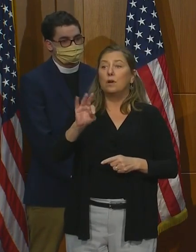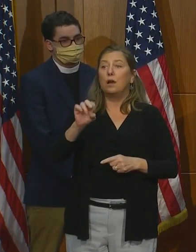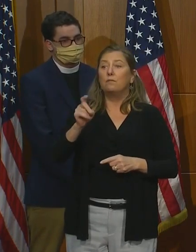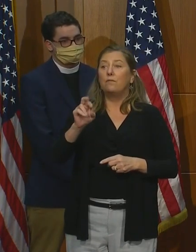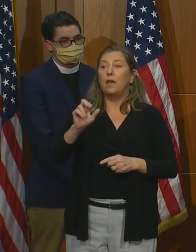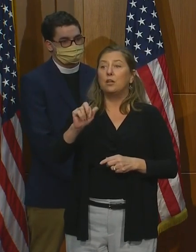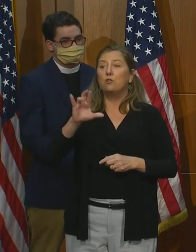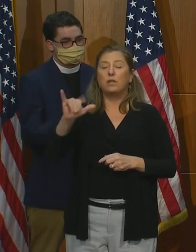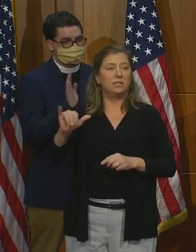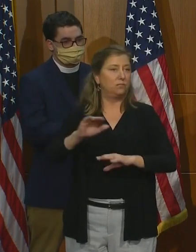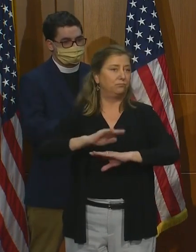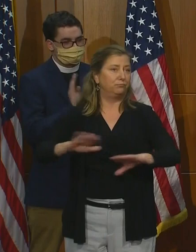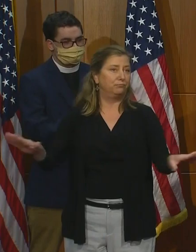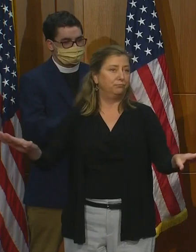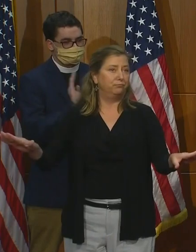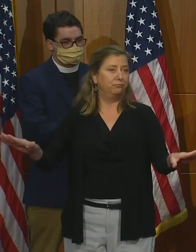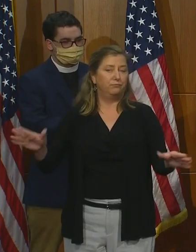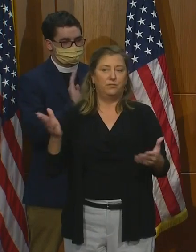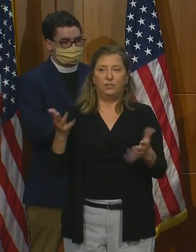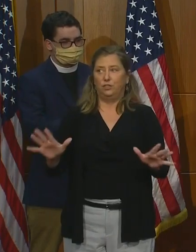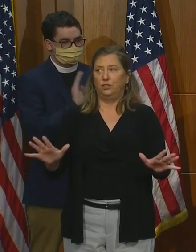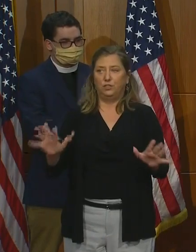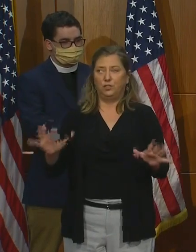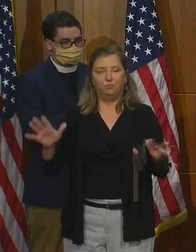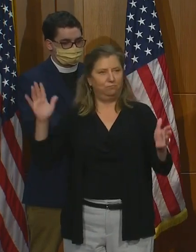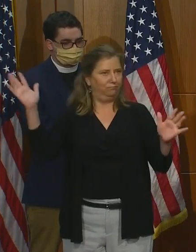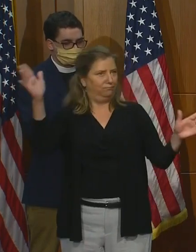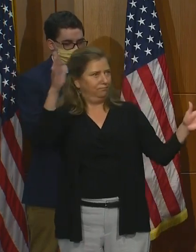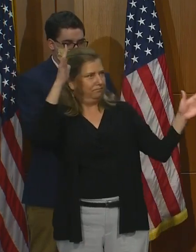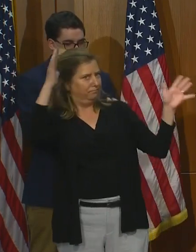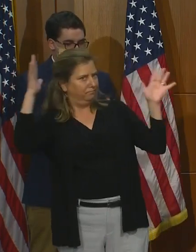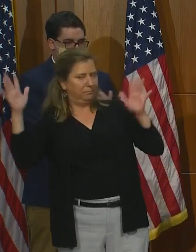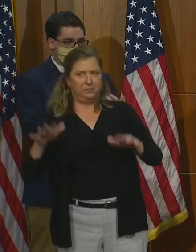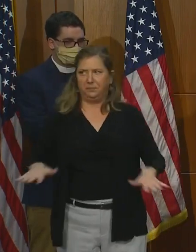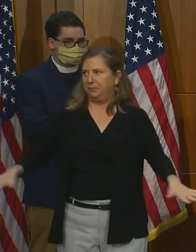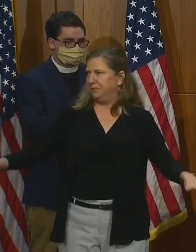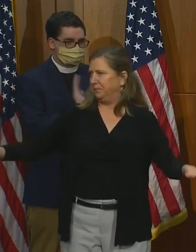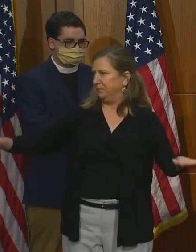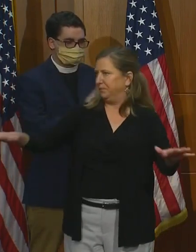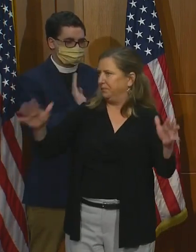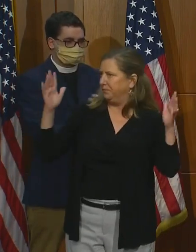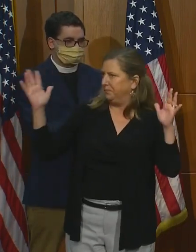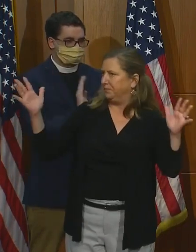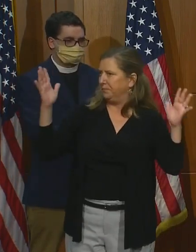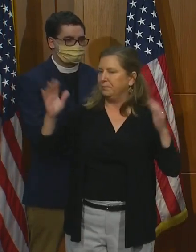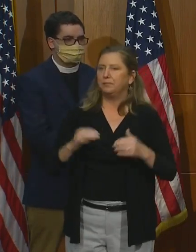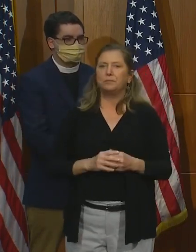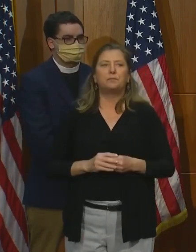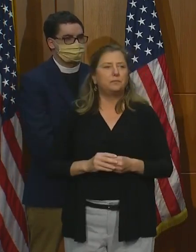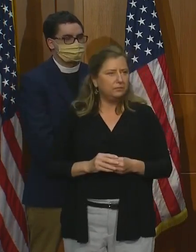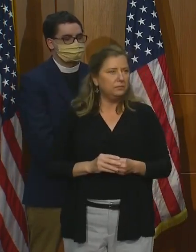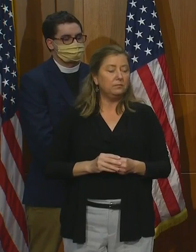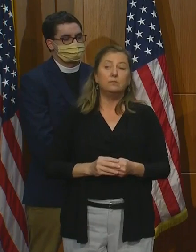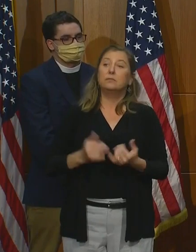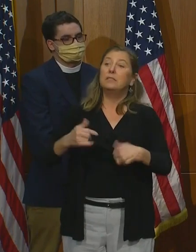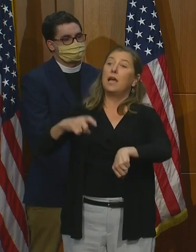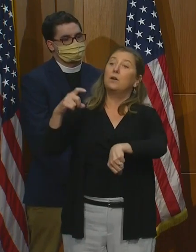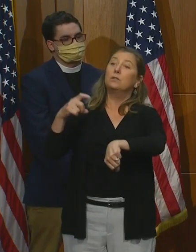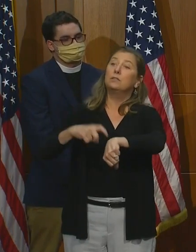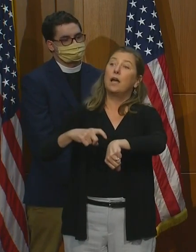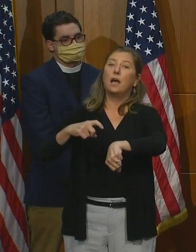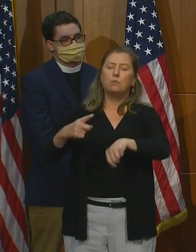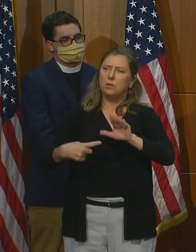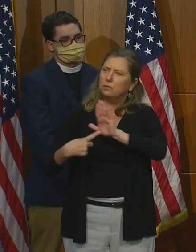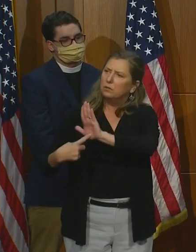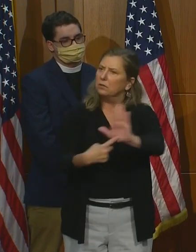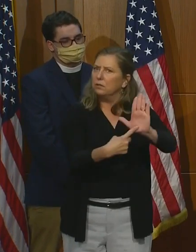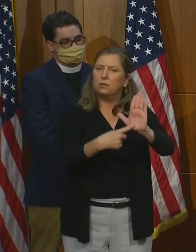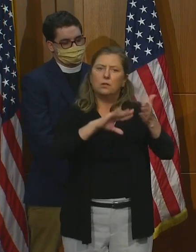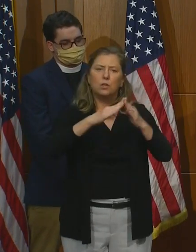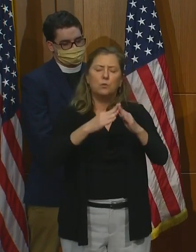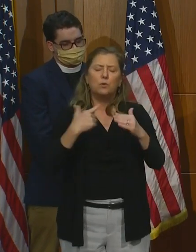LONGER THE CAPITAL OF THE